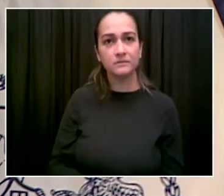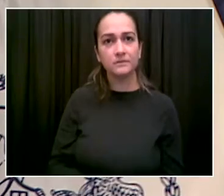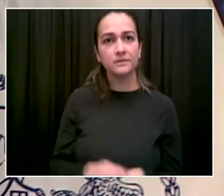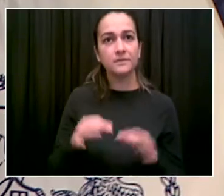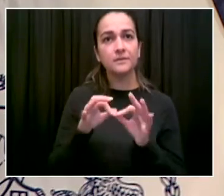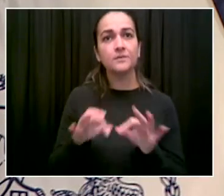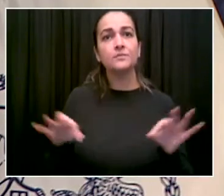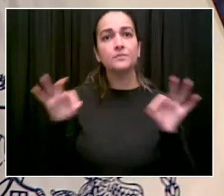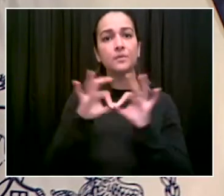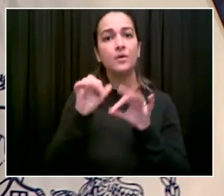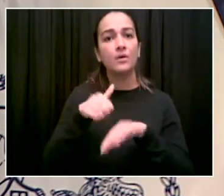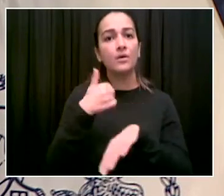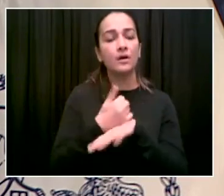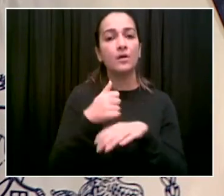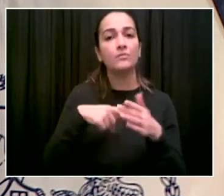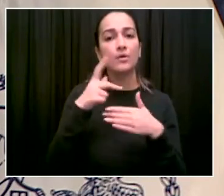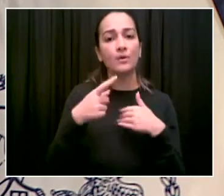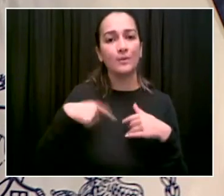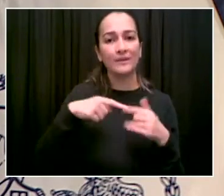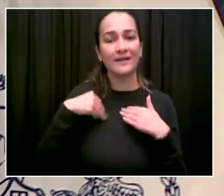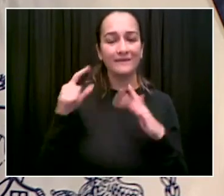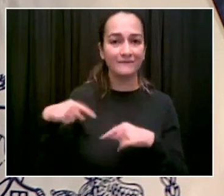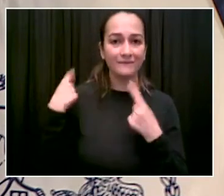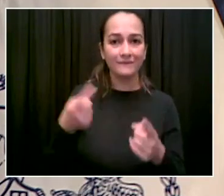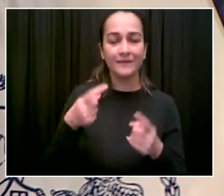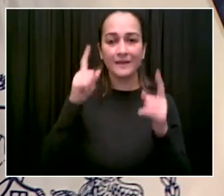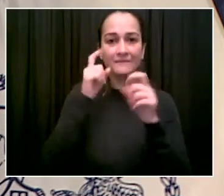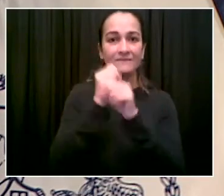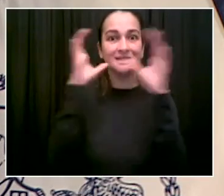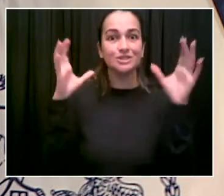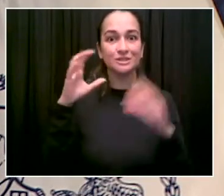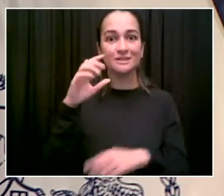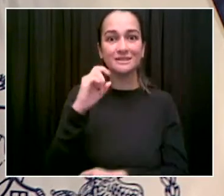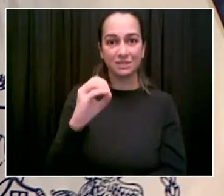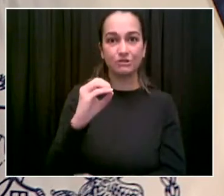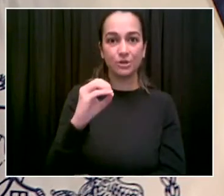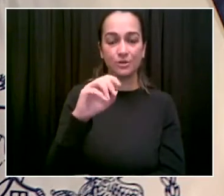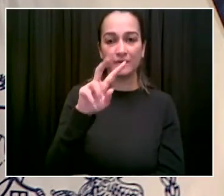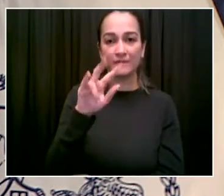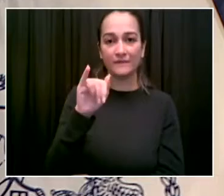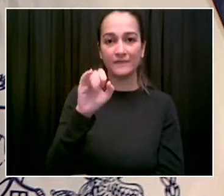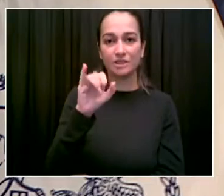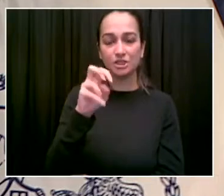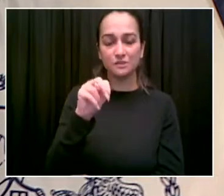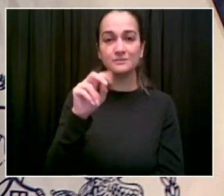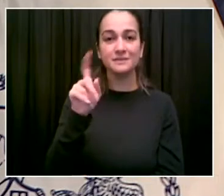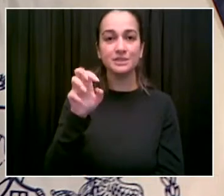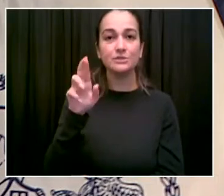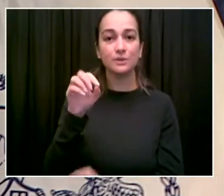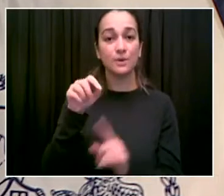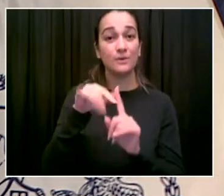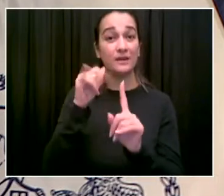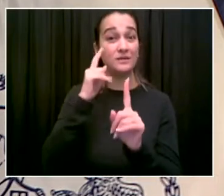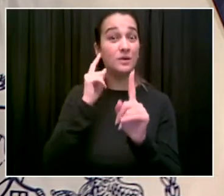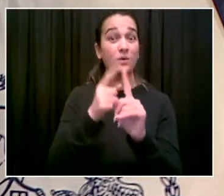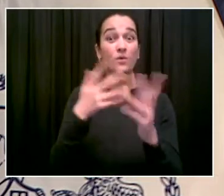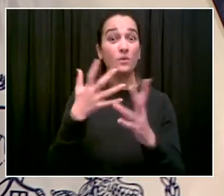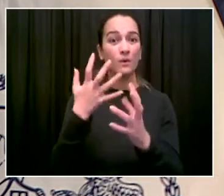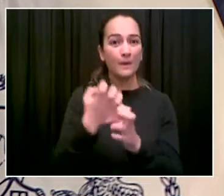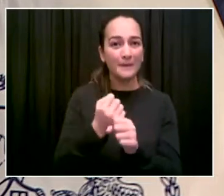ALIGNING TWO VISIONS ZERO WHCHI IS A FOUNDATIONAL PHILOSOPHY, WE HAVE TO